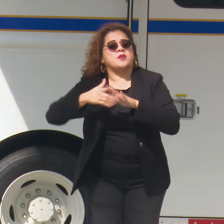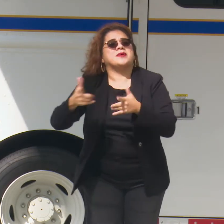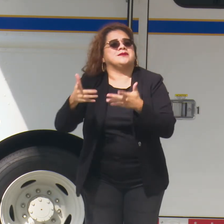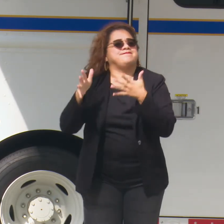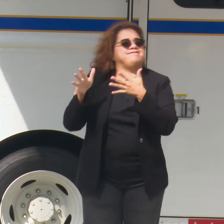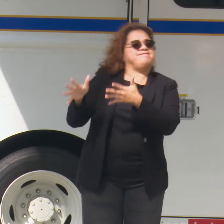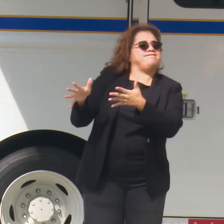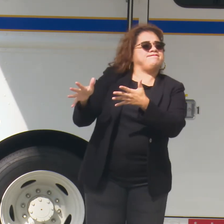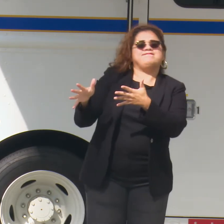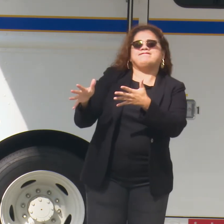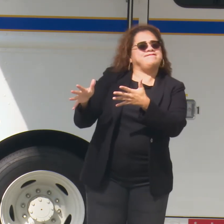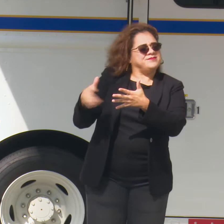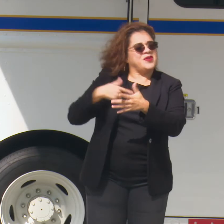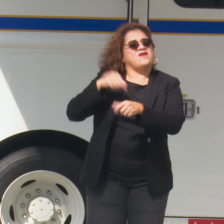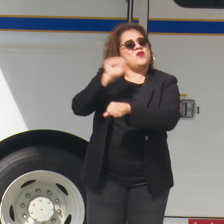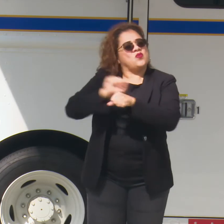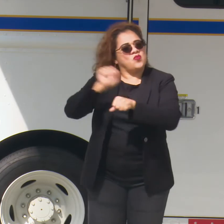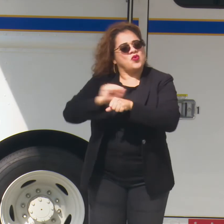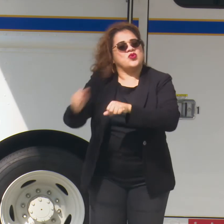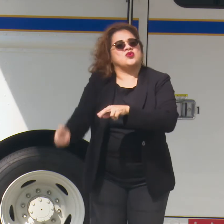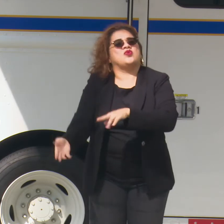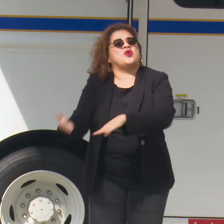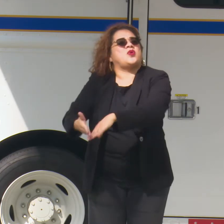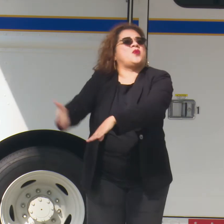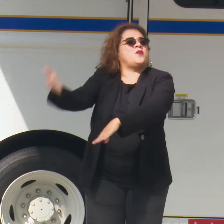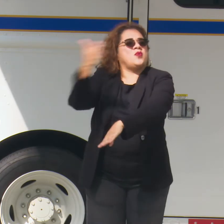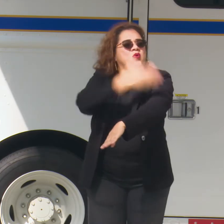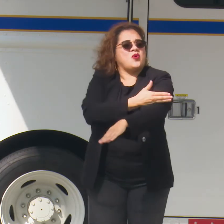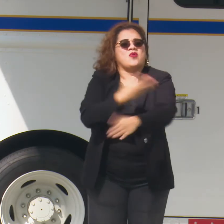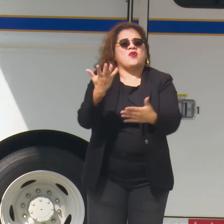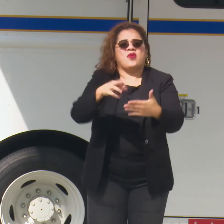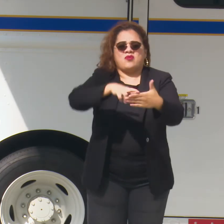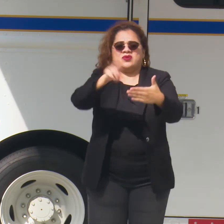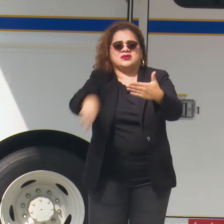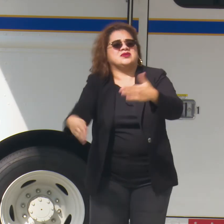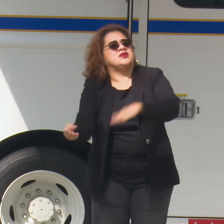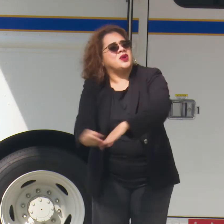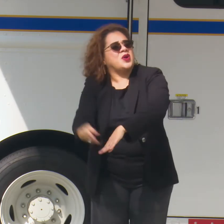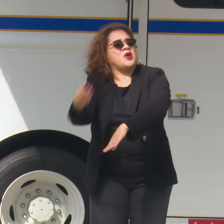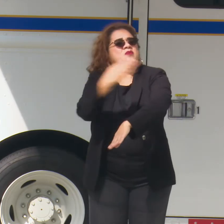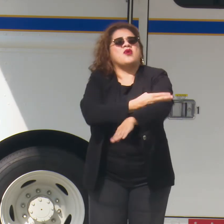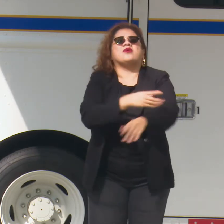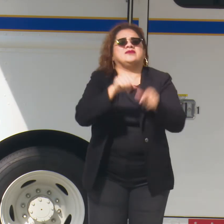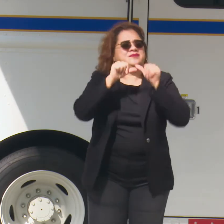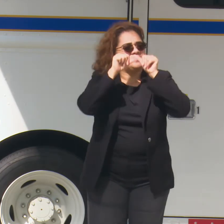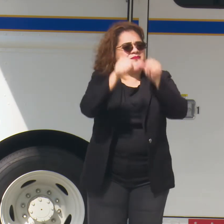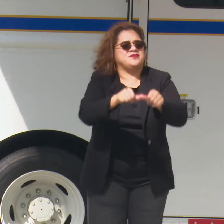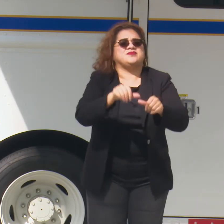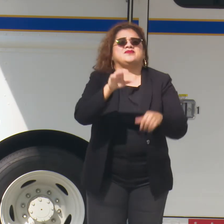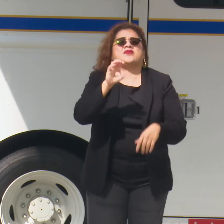and seeing how the outcomes continue to improve. We will be holding oversight hearings as a state senate in October and November